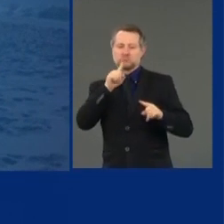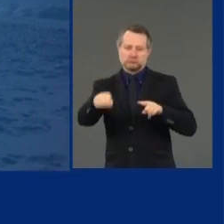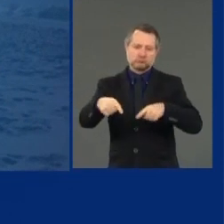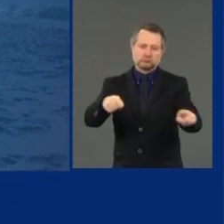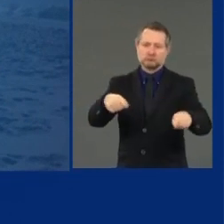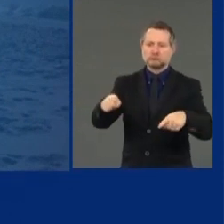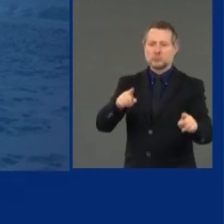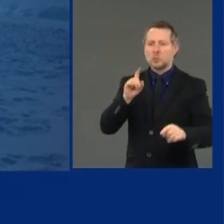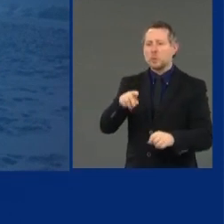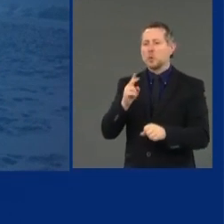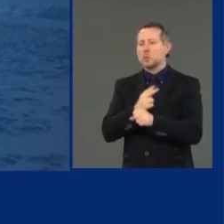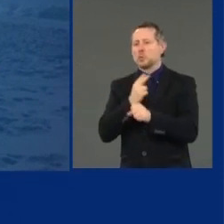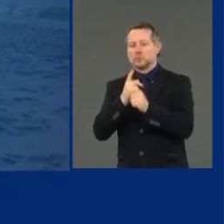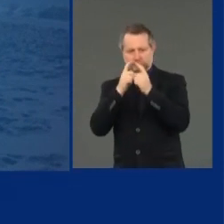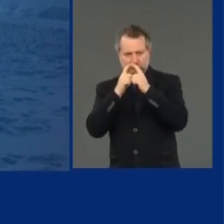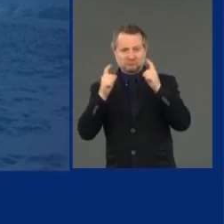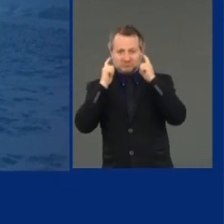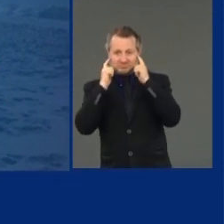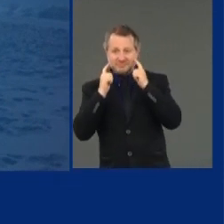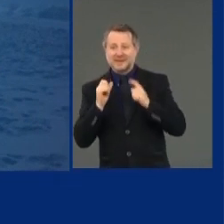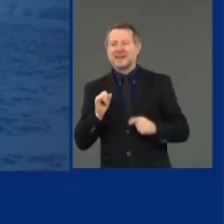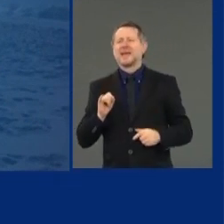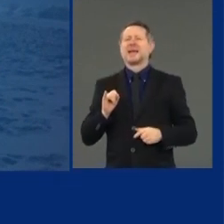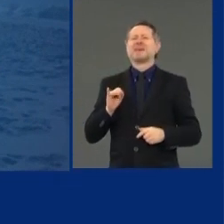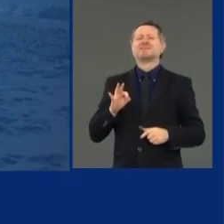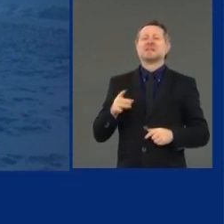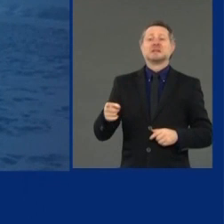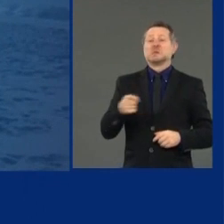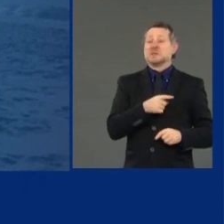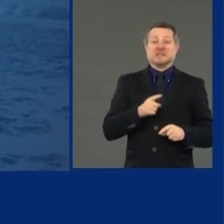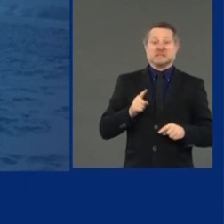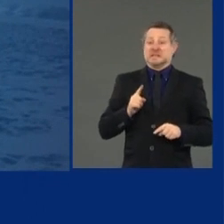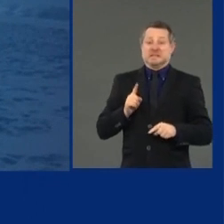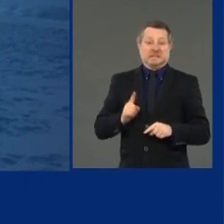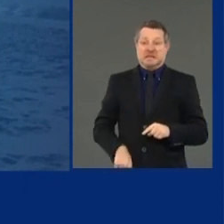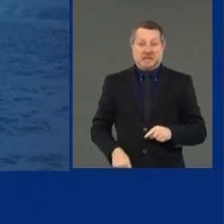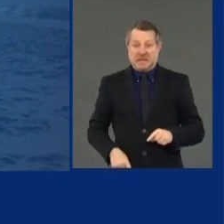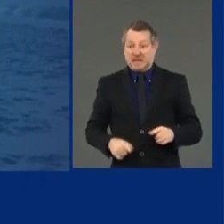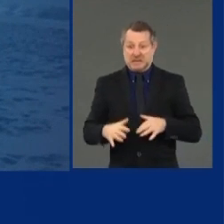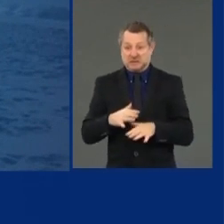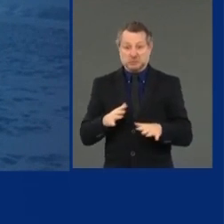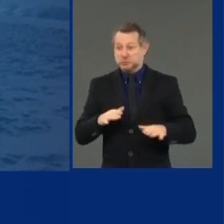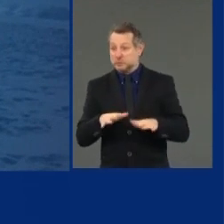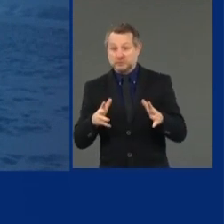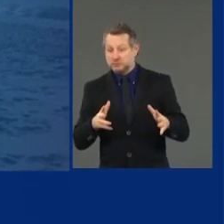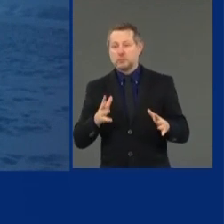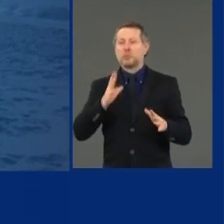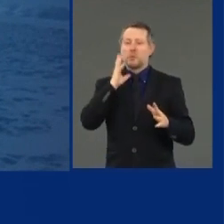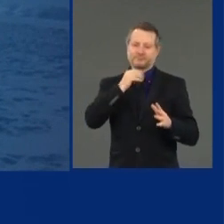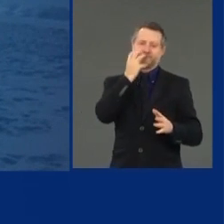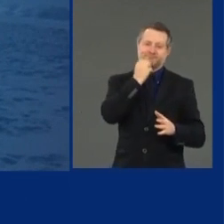ENFORCED. MASKS ARE REQUIRED TO BE WORN WHEN SOCIAL DISTANCING IS